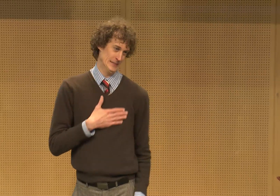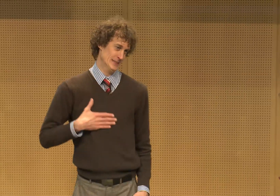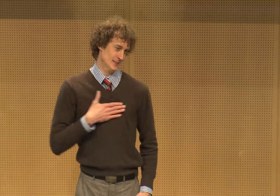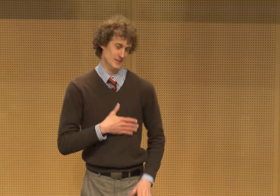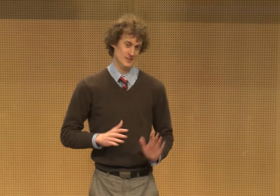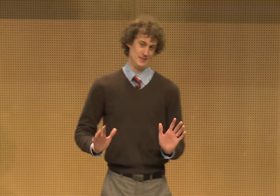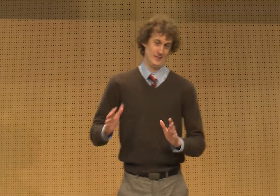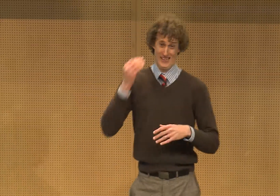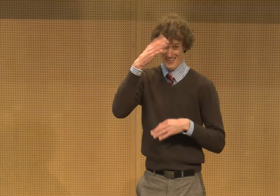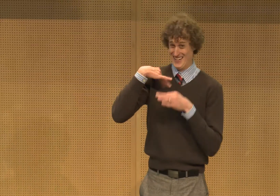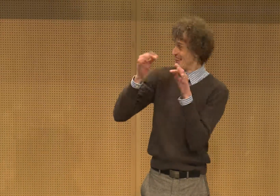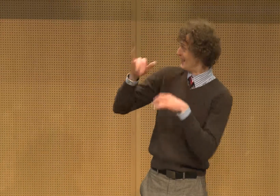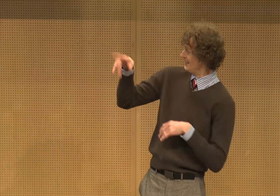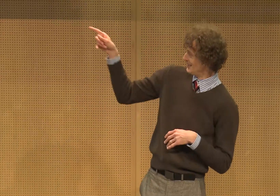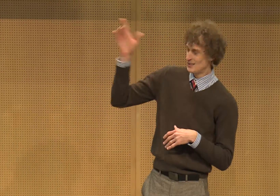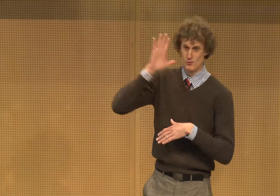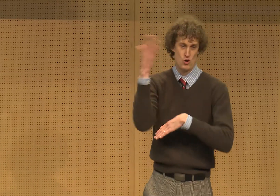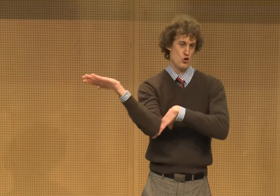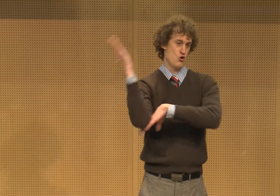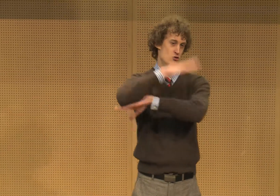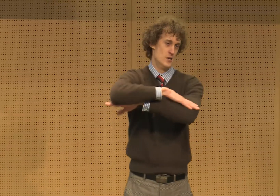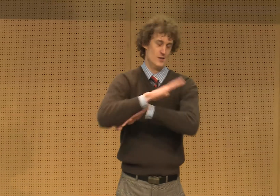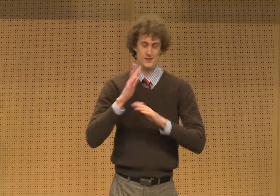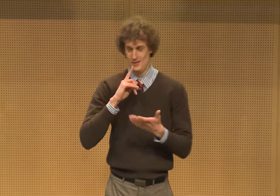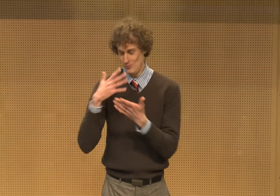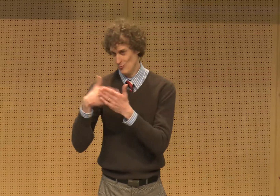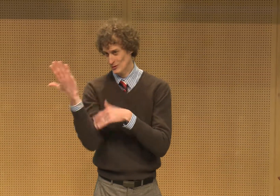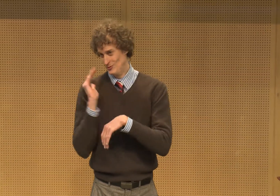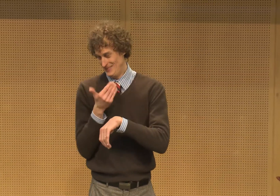Ok, it's not on you. You don't have to do it.